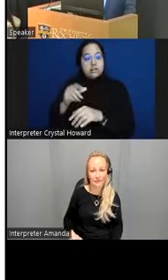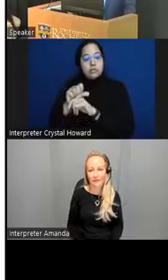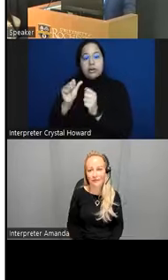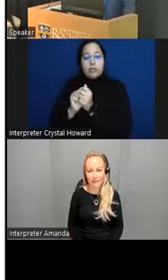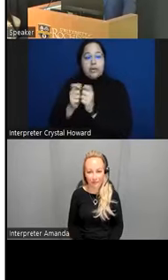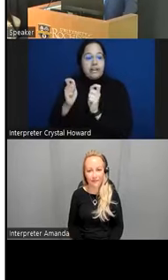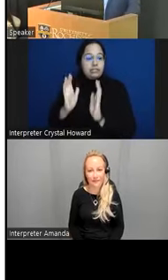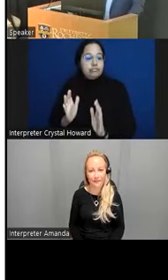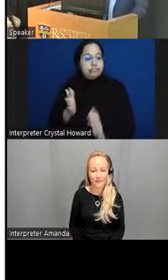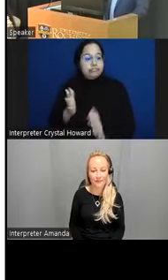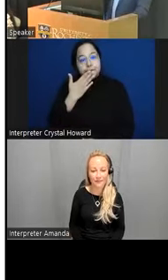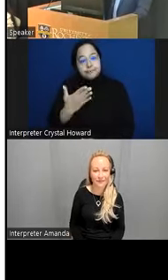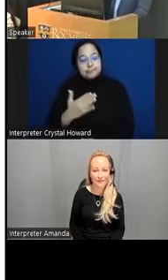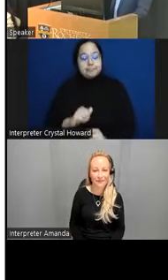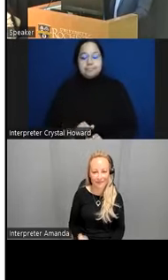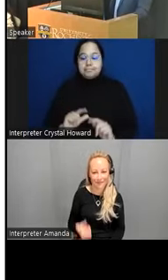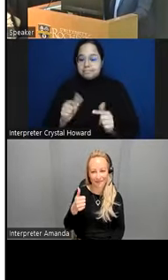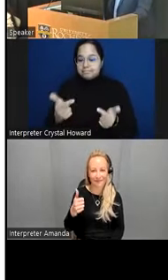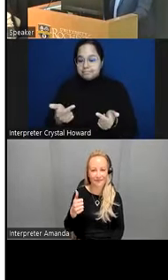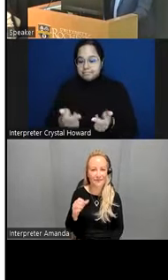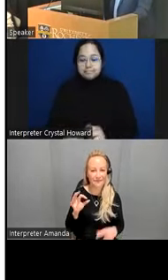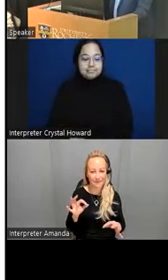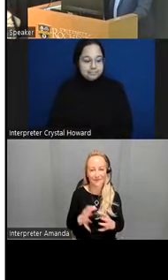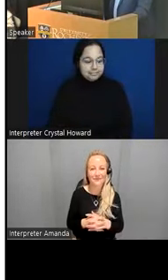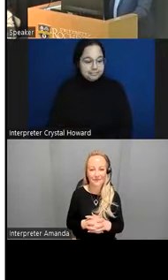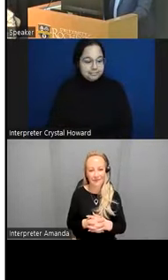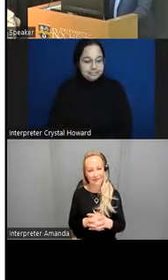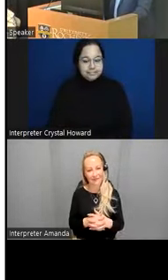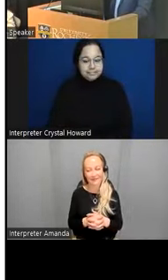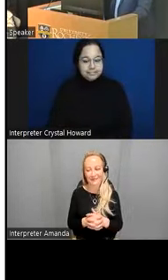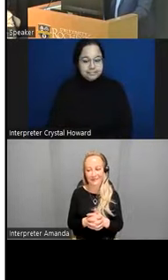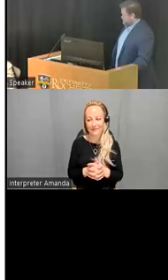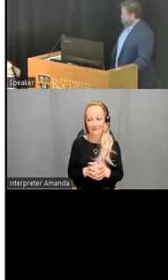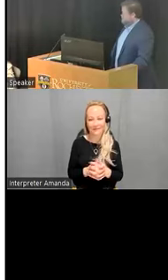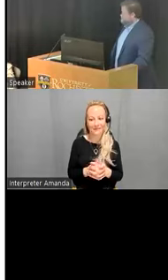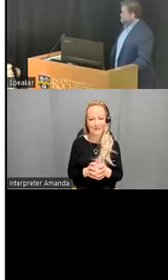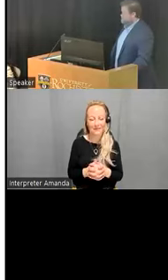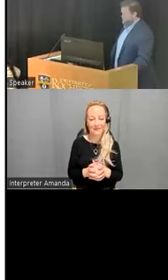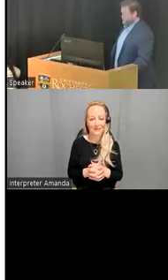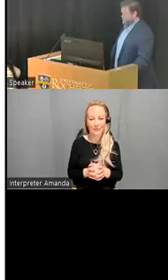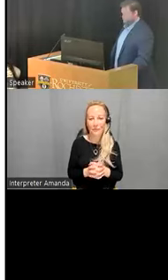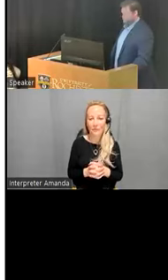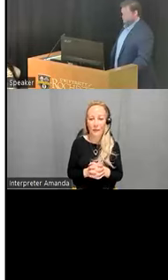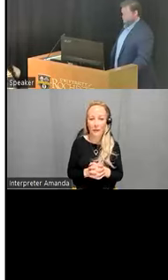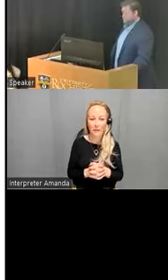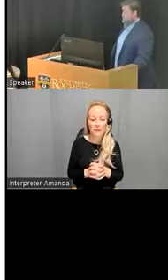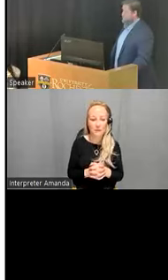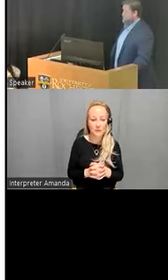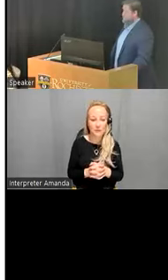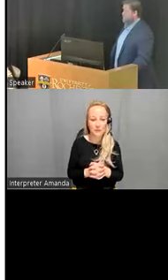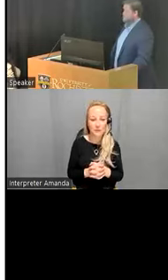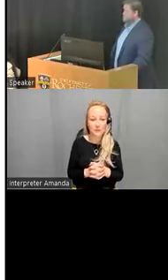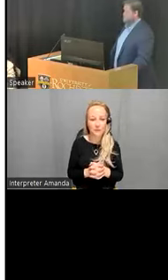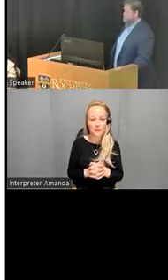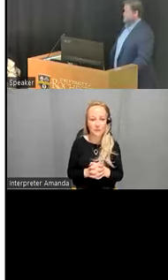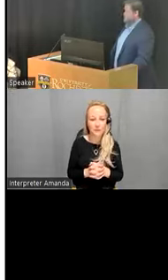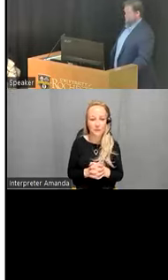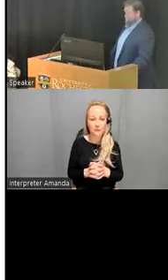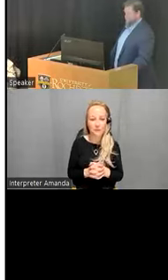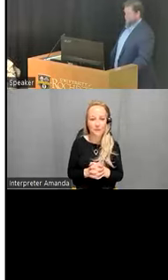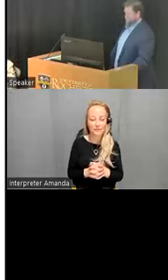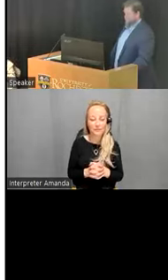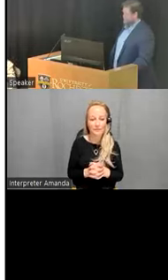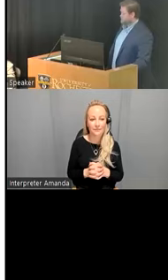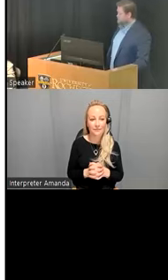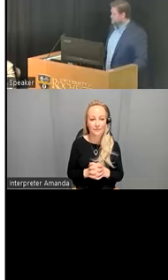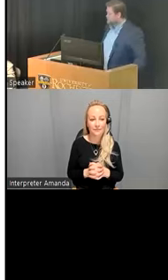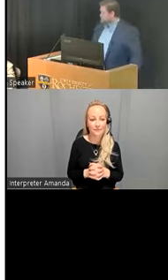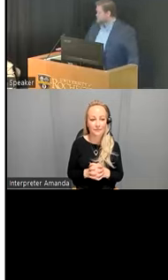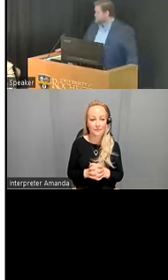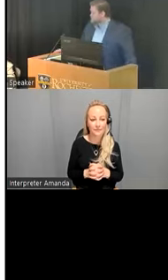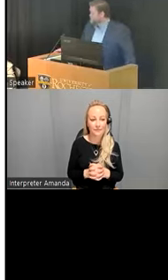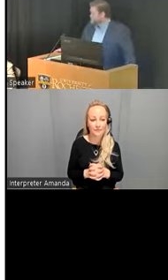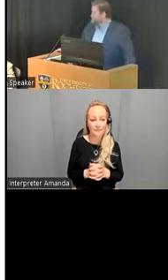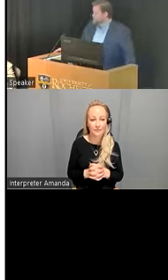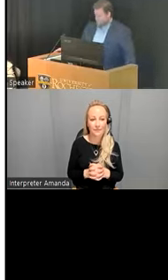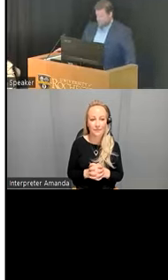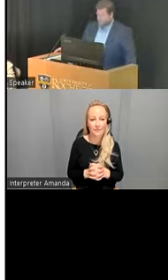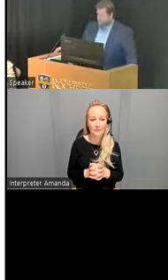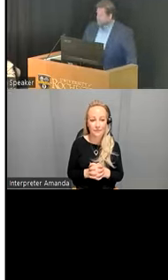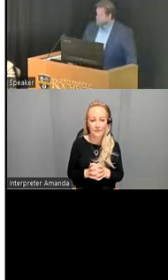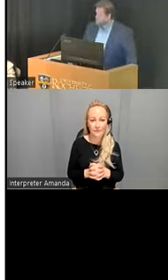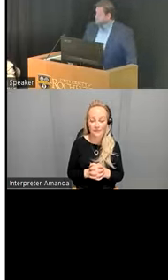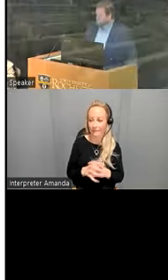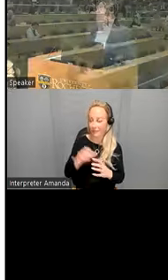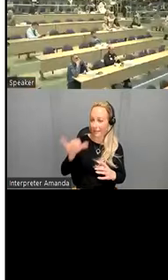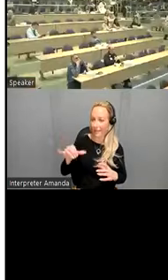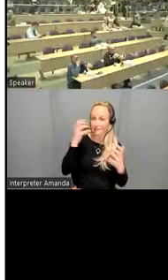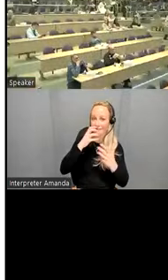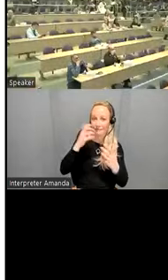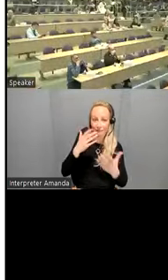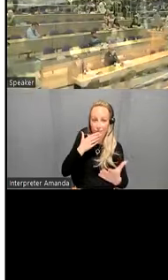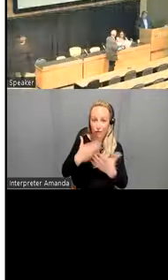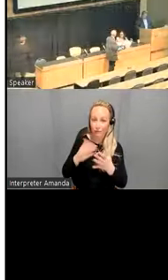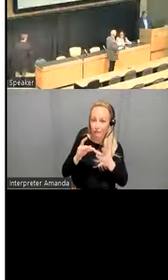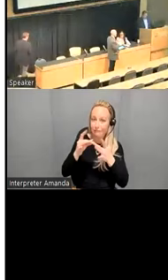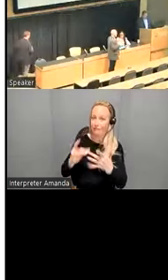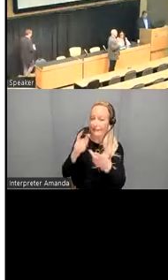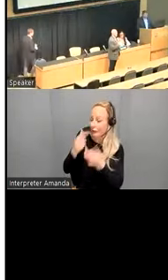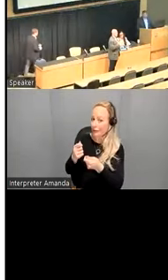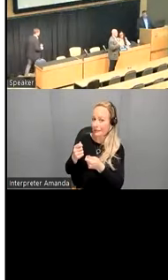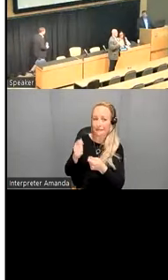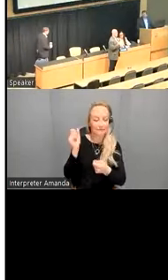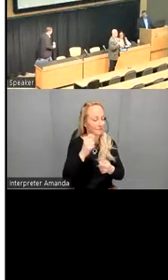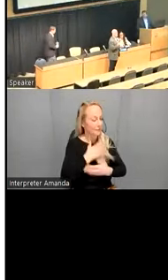you you in that's really a good primer really interesting thanks appreciate it and useful